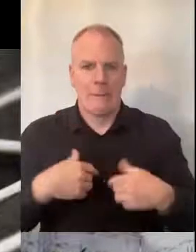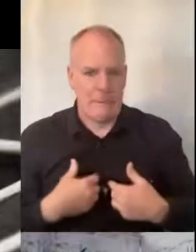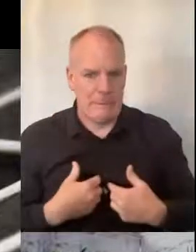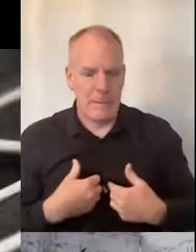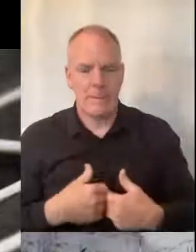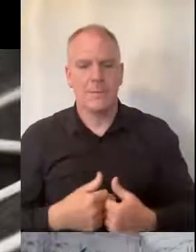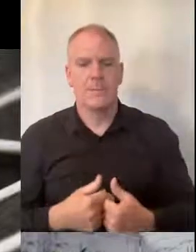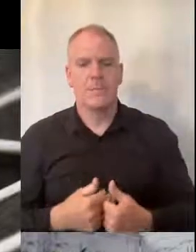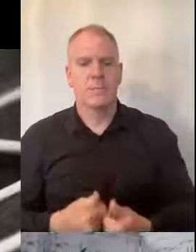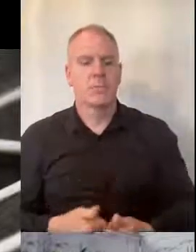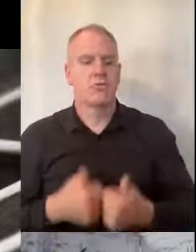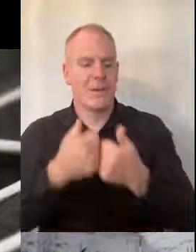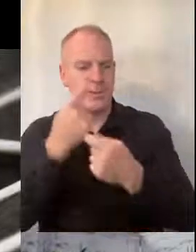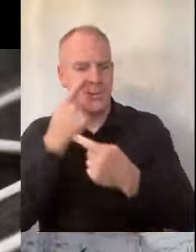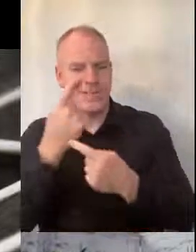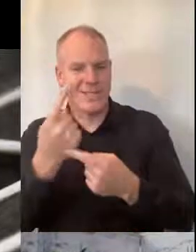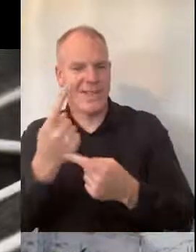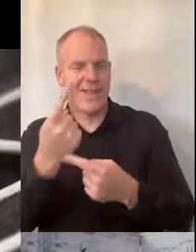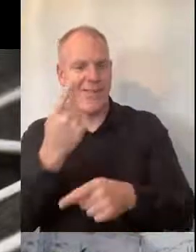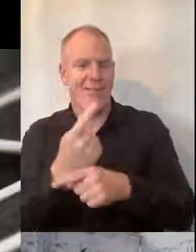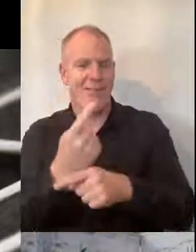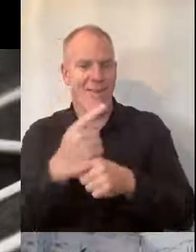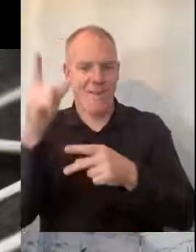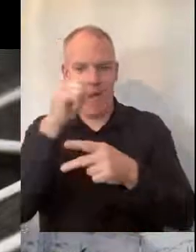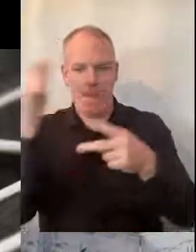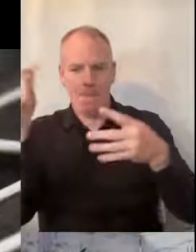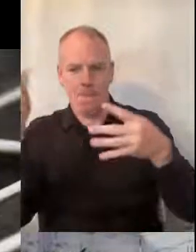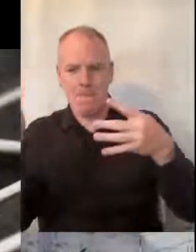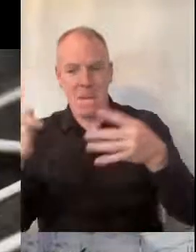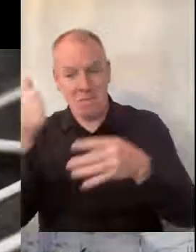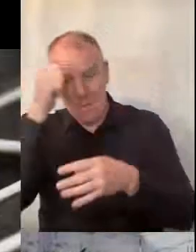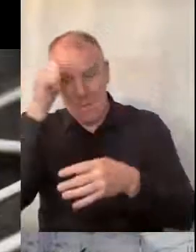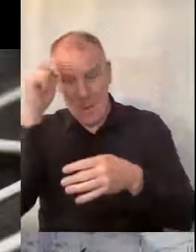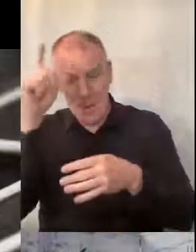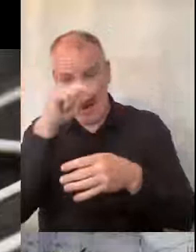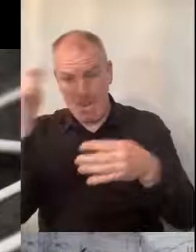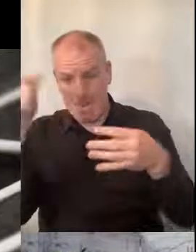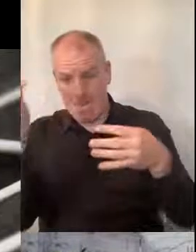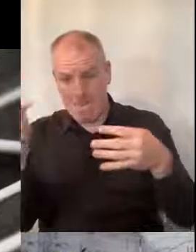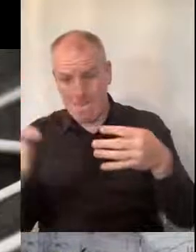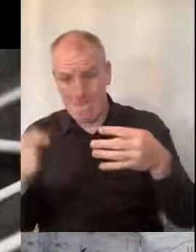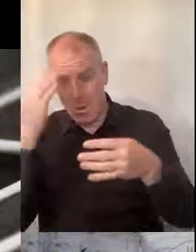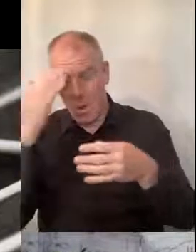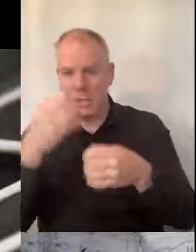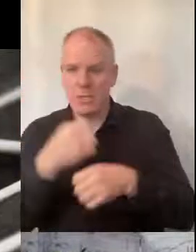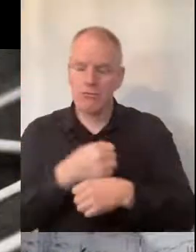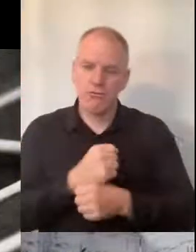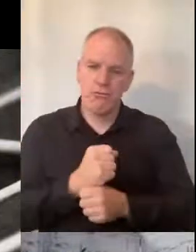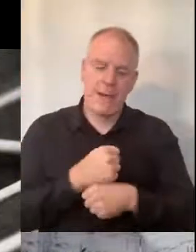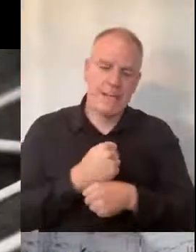It's great to. See names, lots of familiar names. Stress.